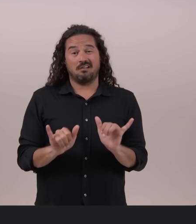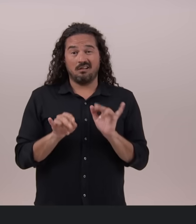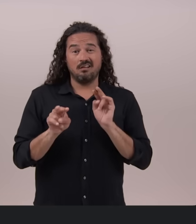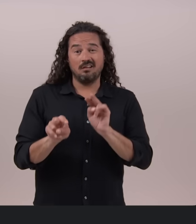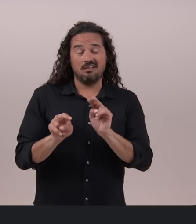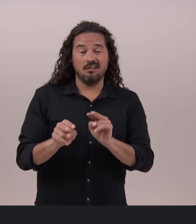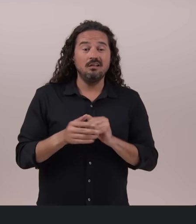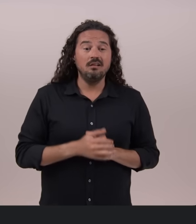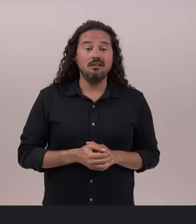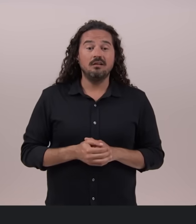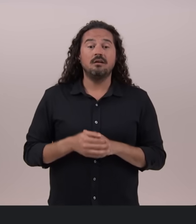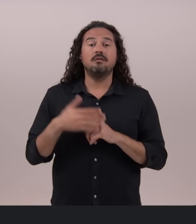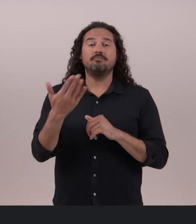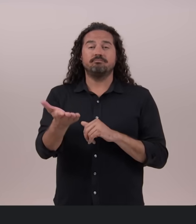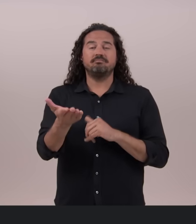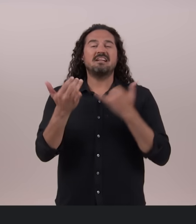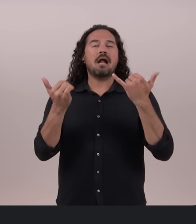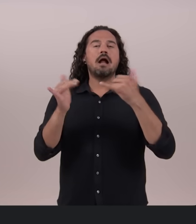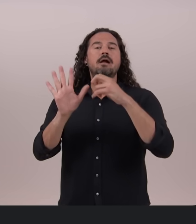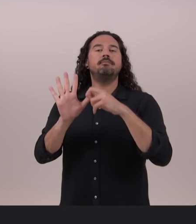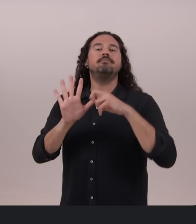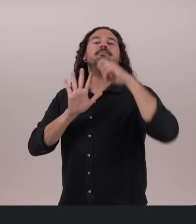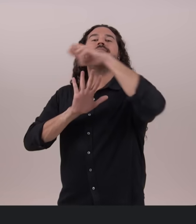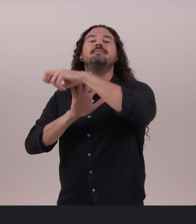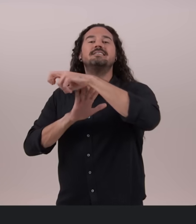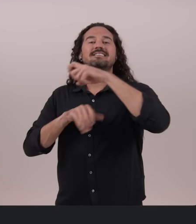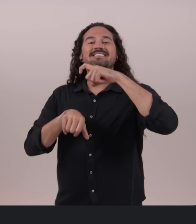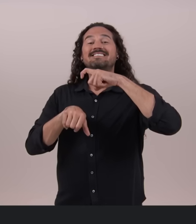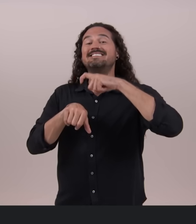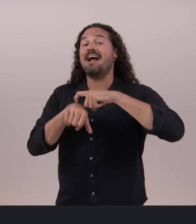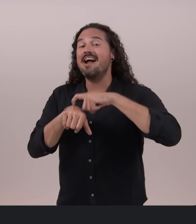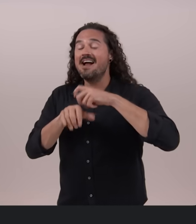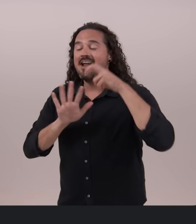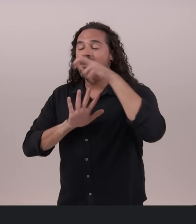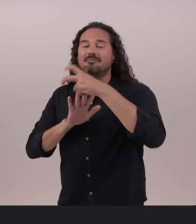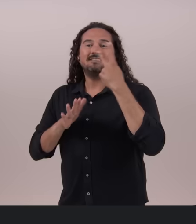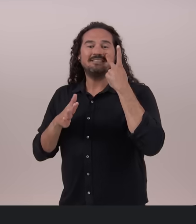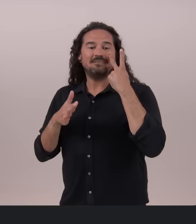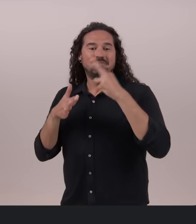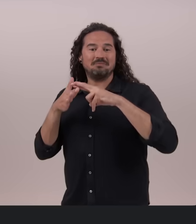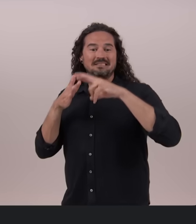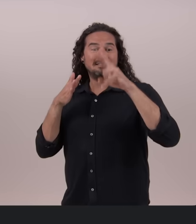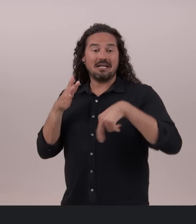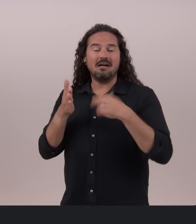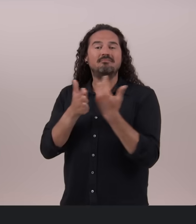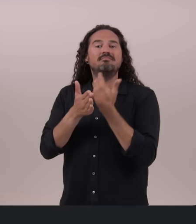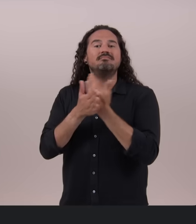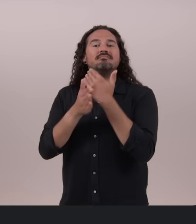Let's jump forward in time to see what the agent did to build our new glasses UI. Okay.